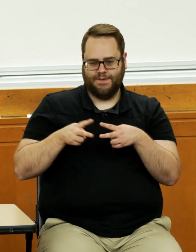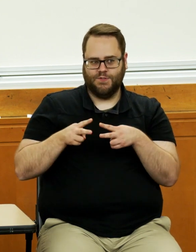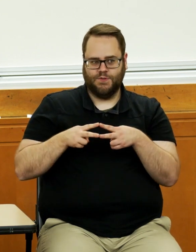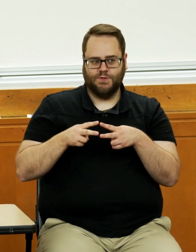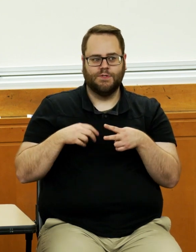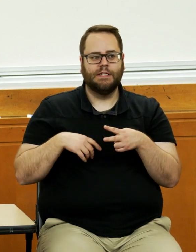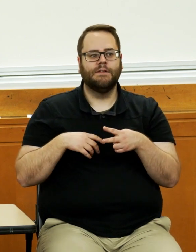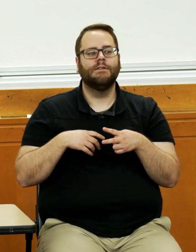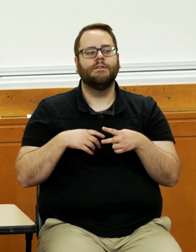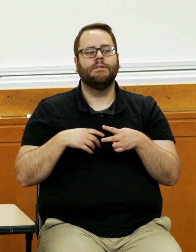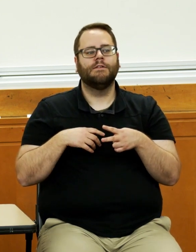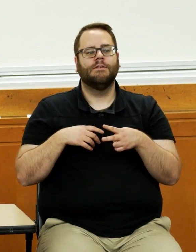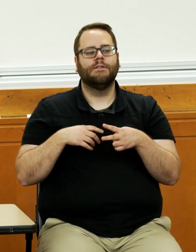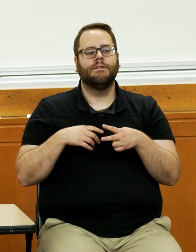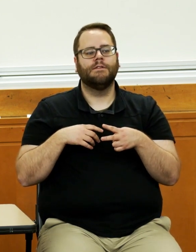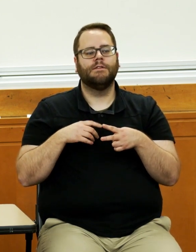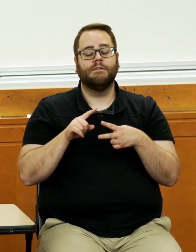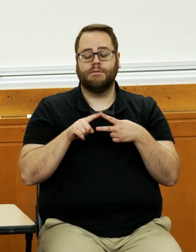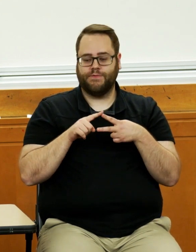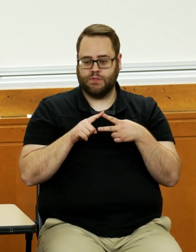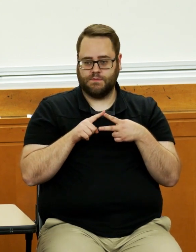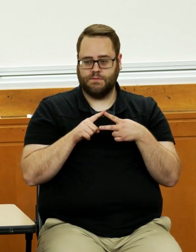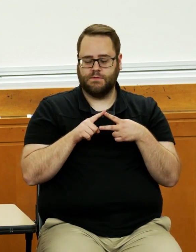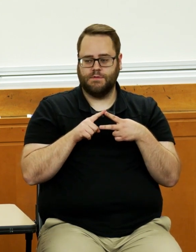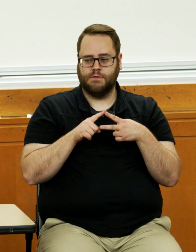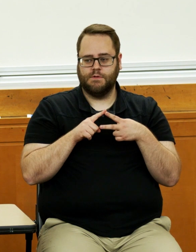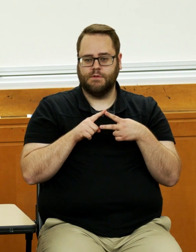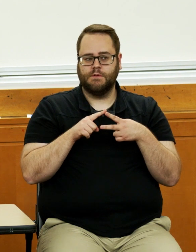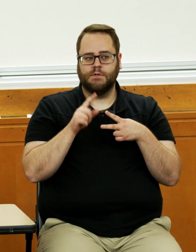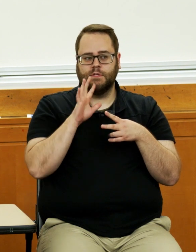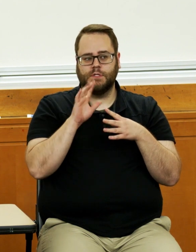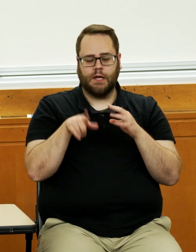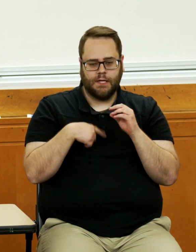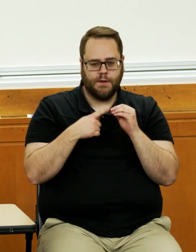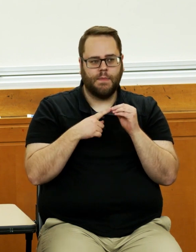them in there I guess when they're…The first one, when you're talking about the factionalism amongst